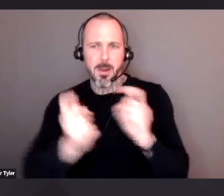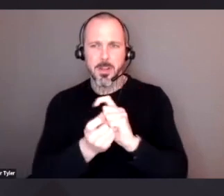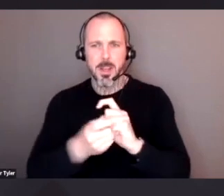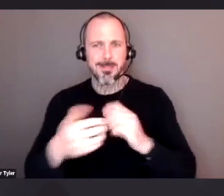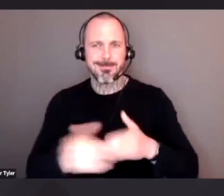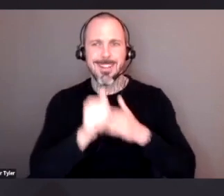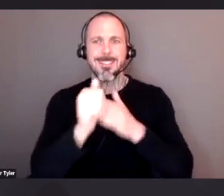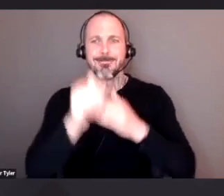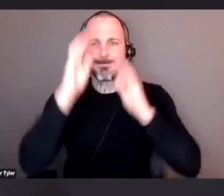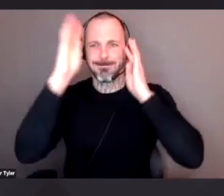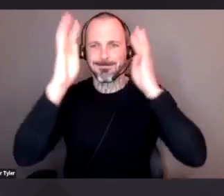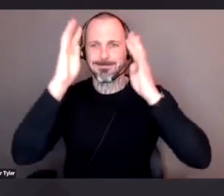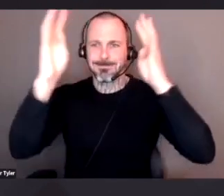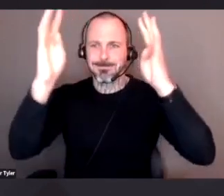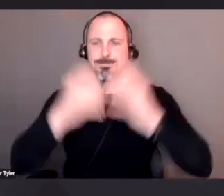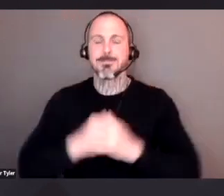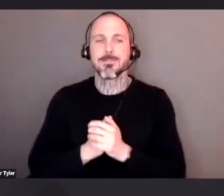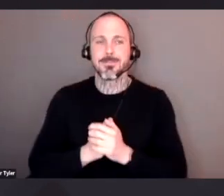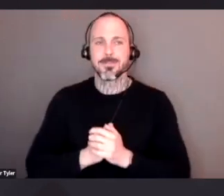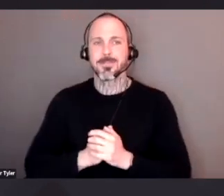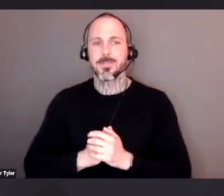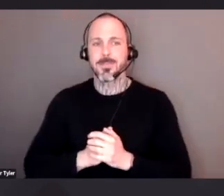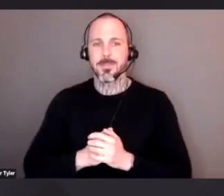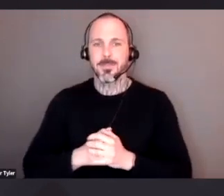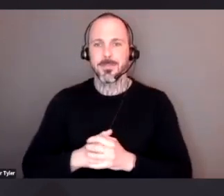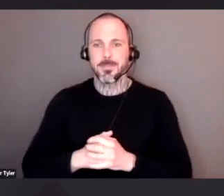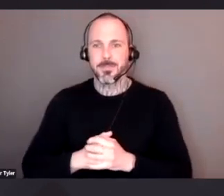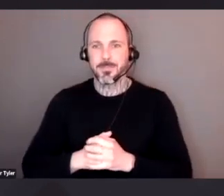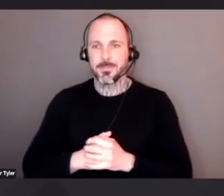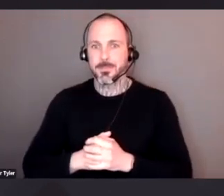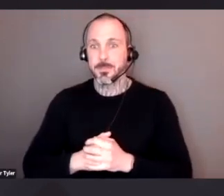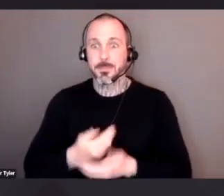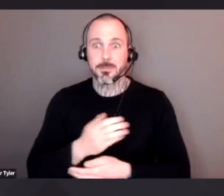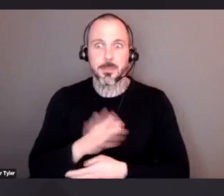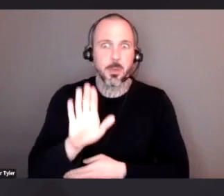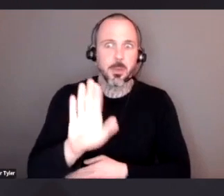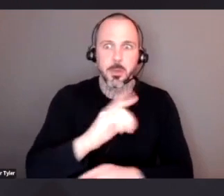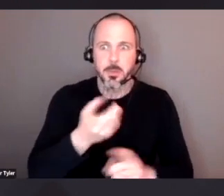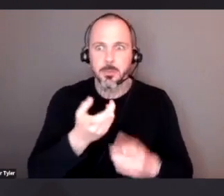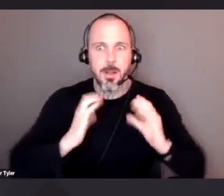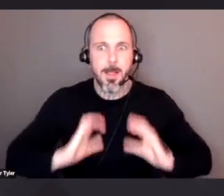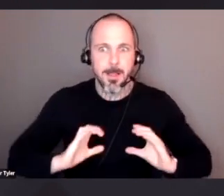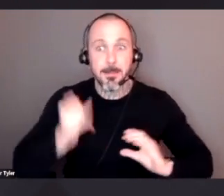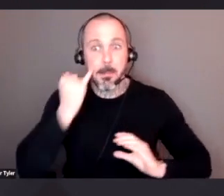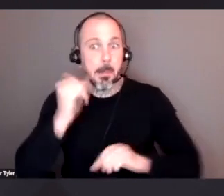and create innovative solutions. Inclusive businesses that authentically reflect